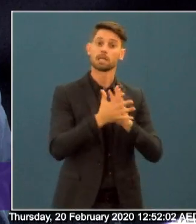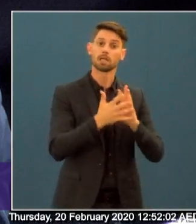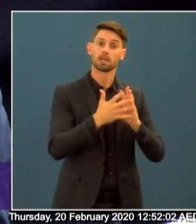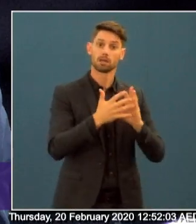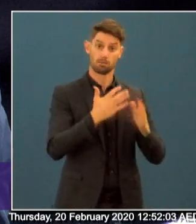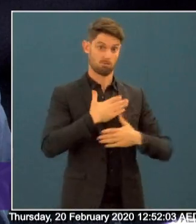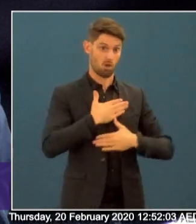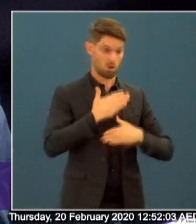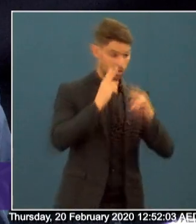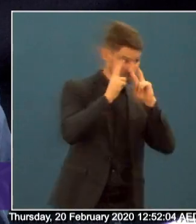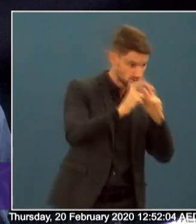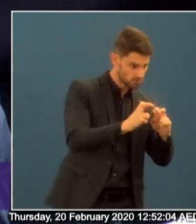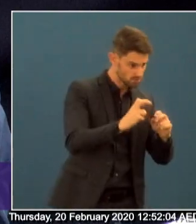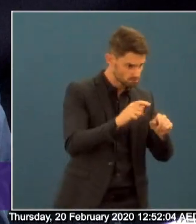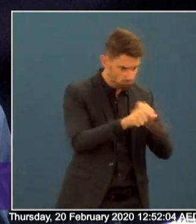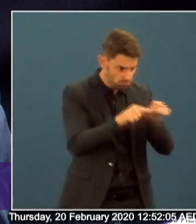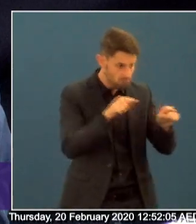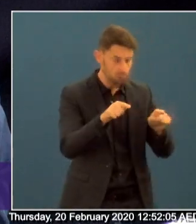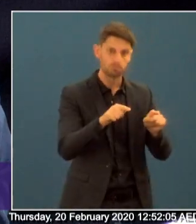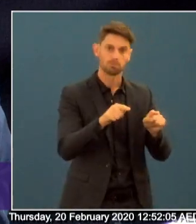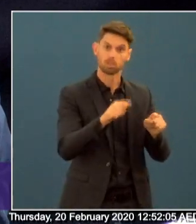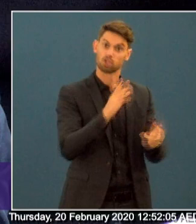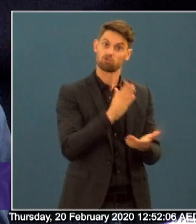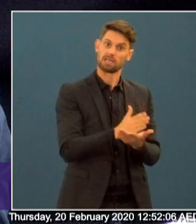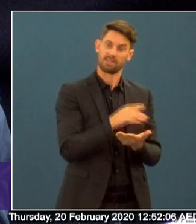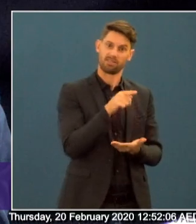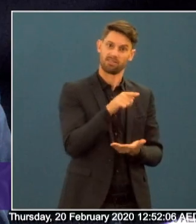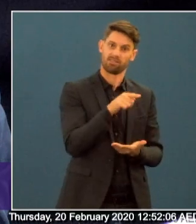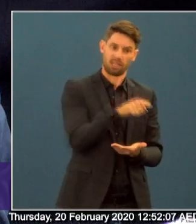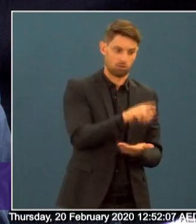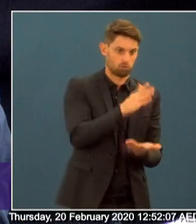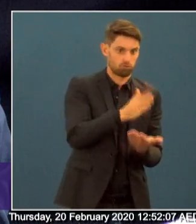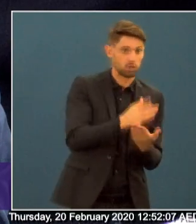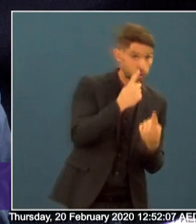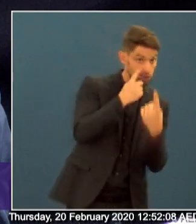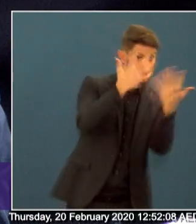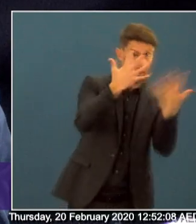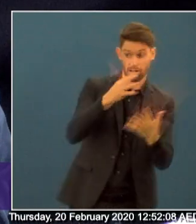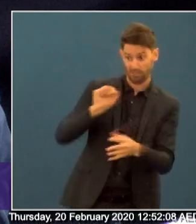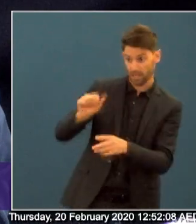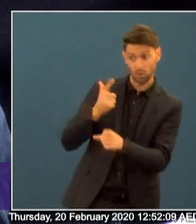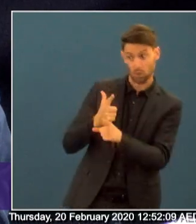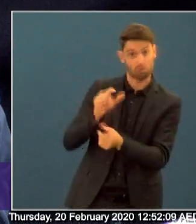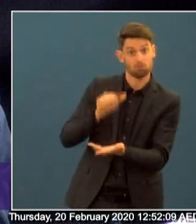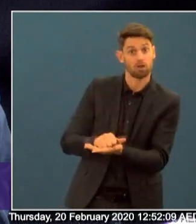my research is hoping to be translational, and it simply backs up what's being spoken.